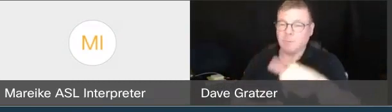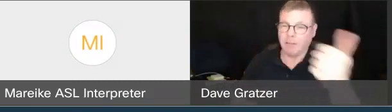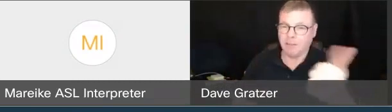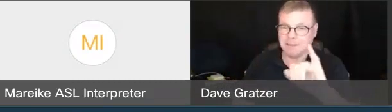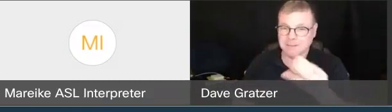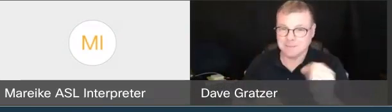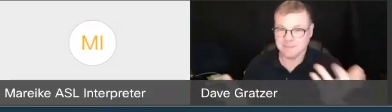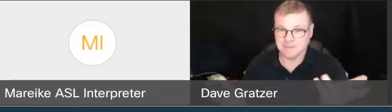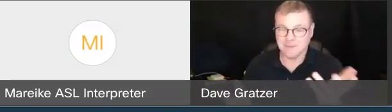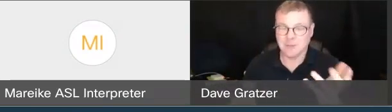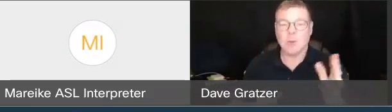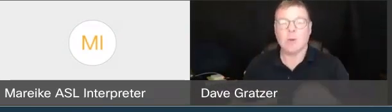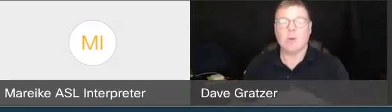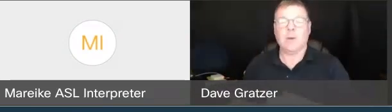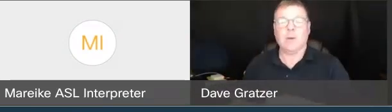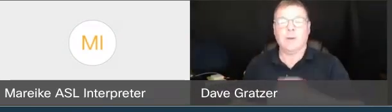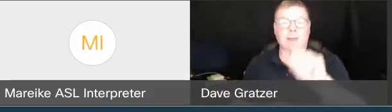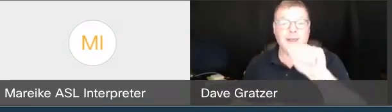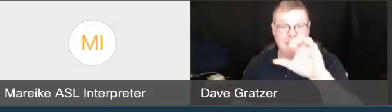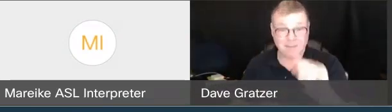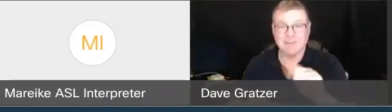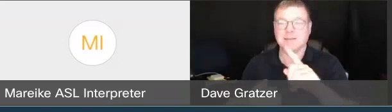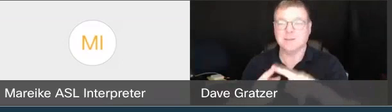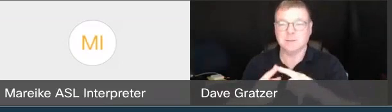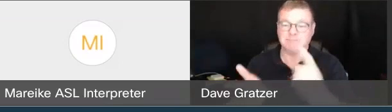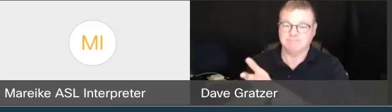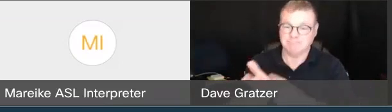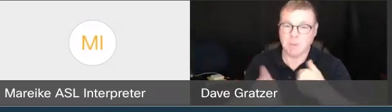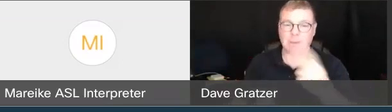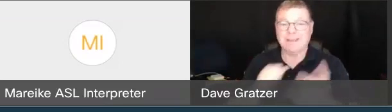mental health FACT team making the argument to a jail saying, look, we saved you $300,000 this